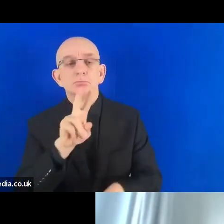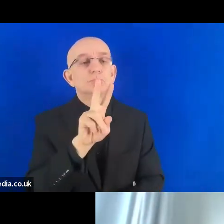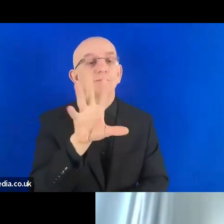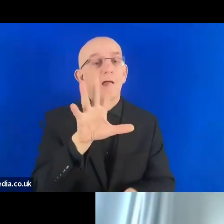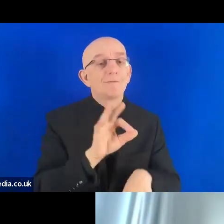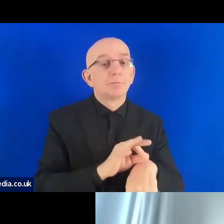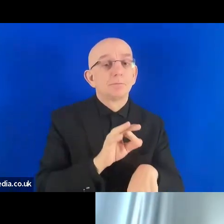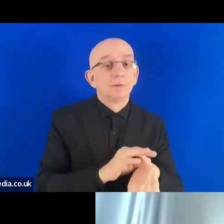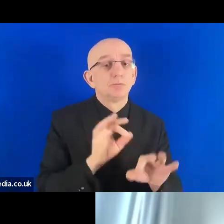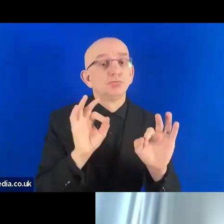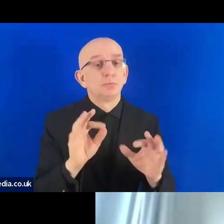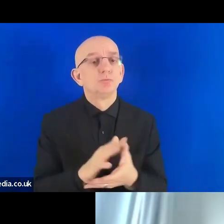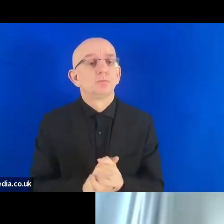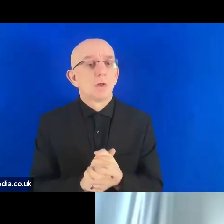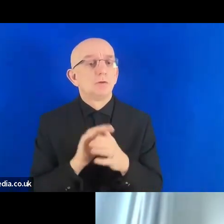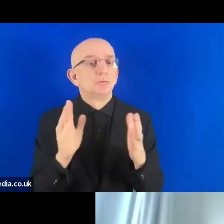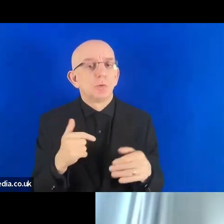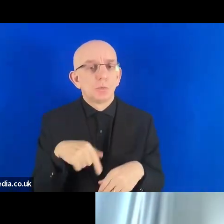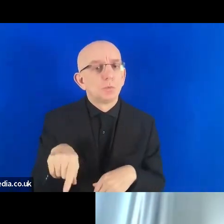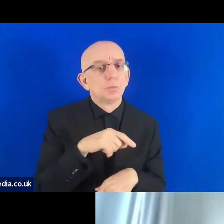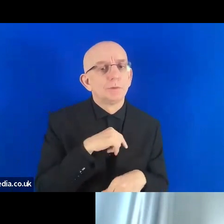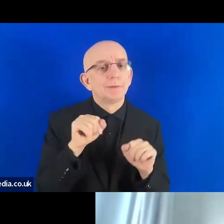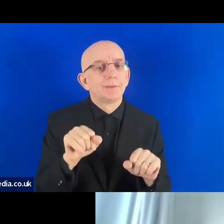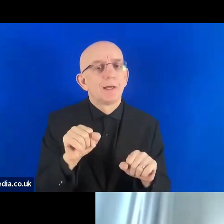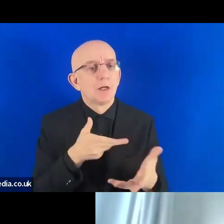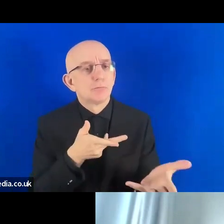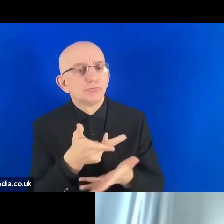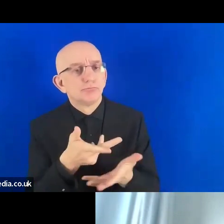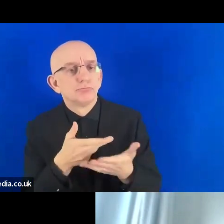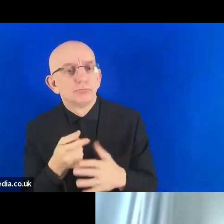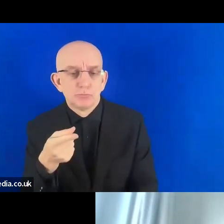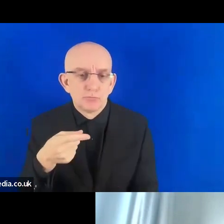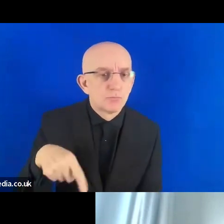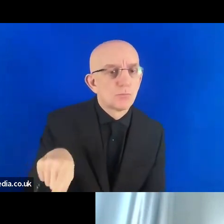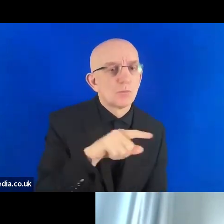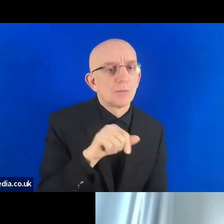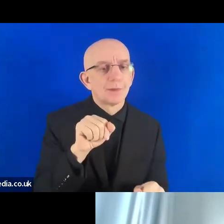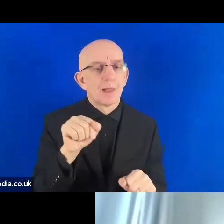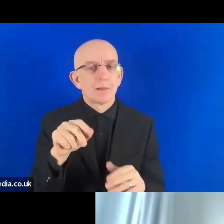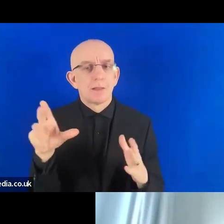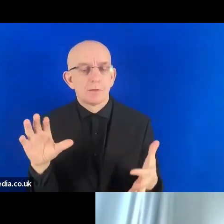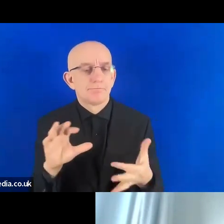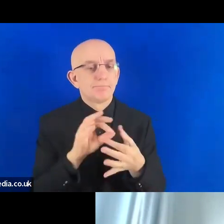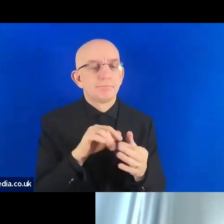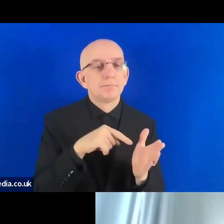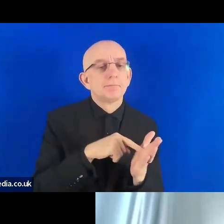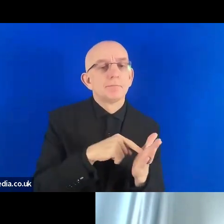to the forum app on Kanopy. So if you are already on the app or,